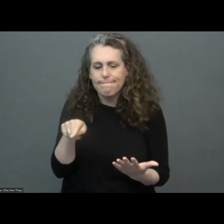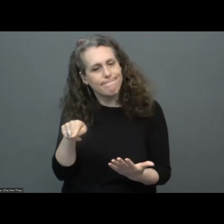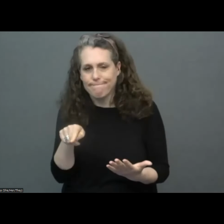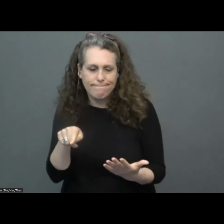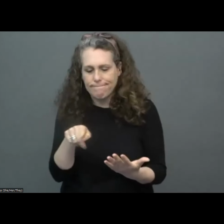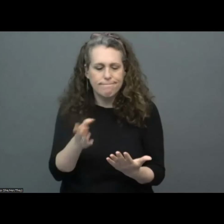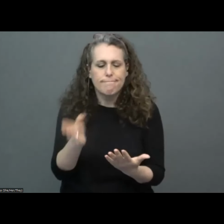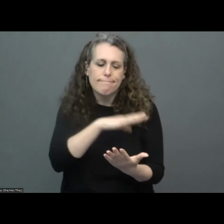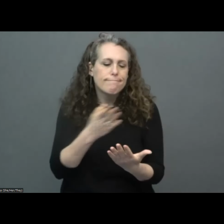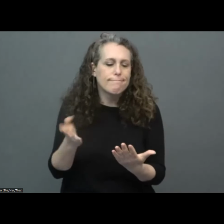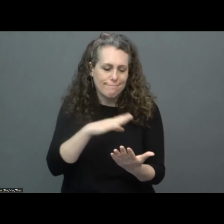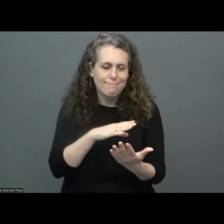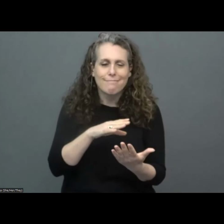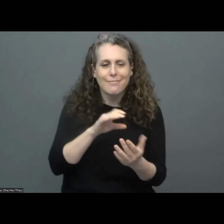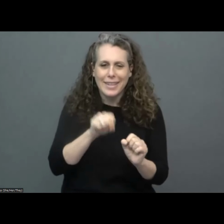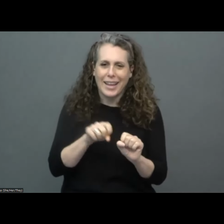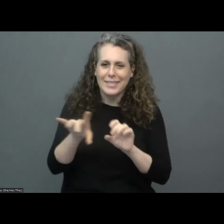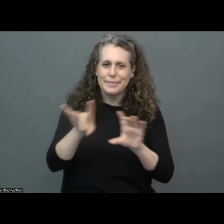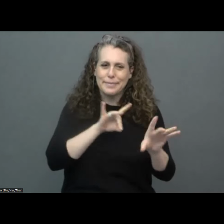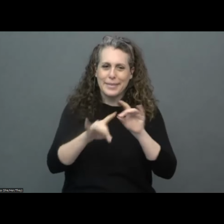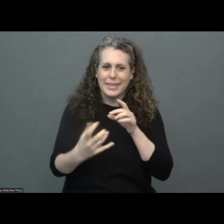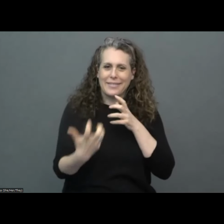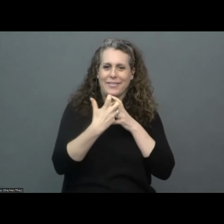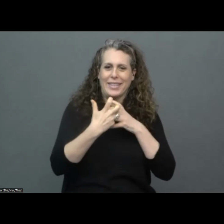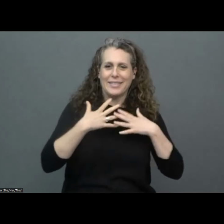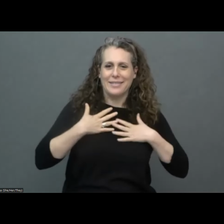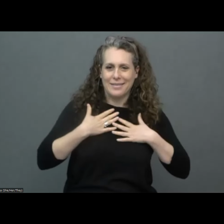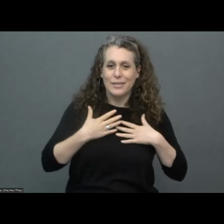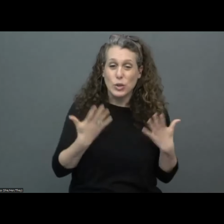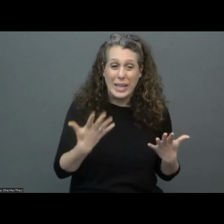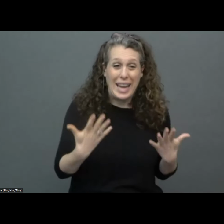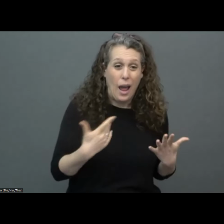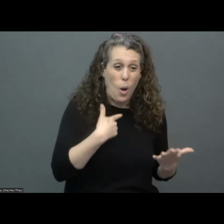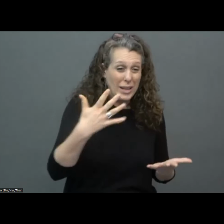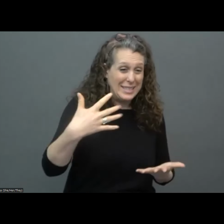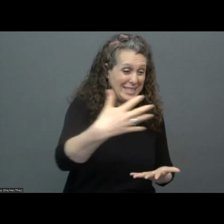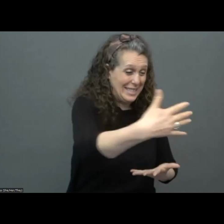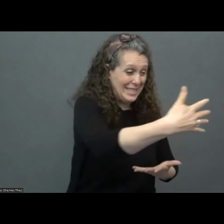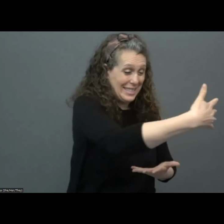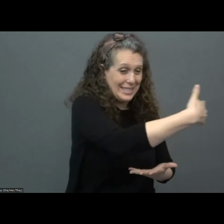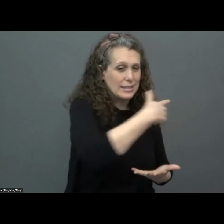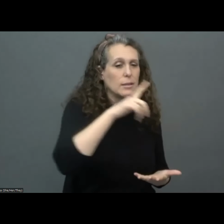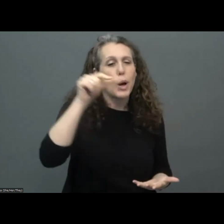consolidation and compilation that is being done. We know agencies have also their own initiatives